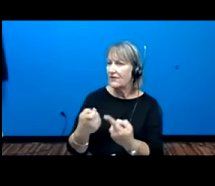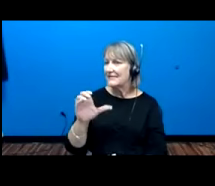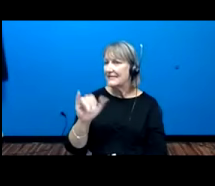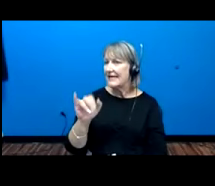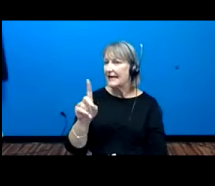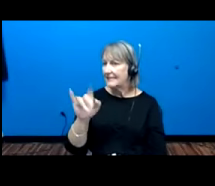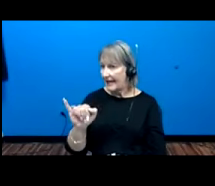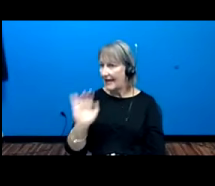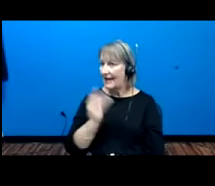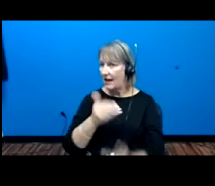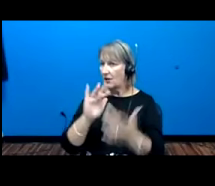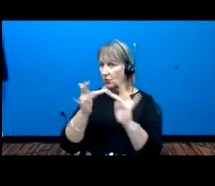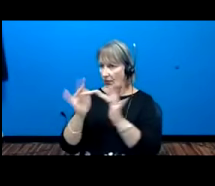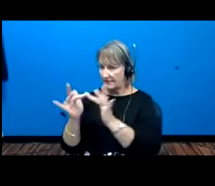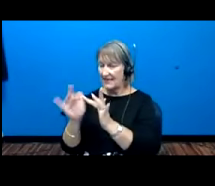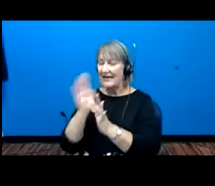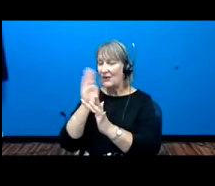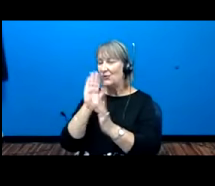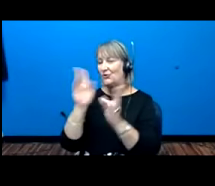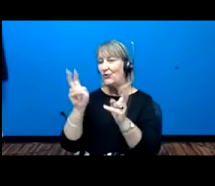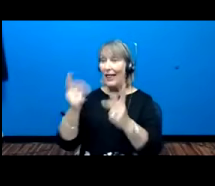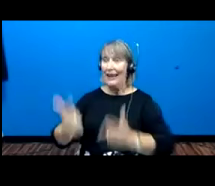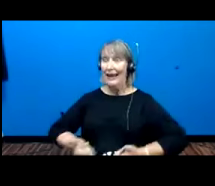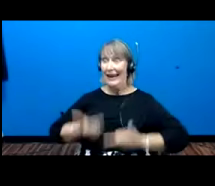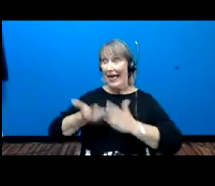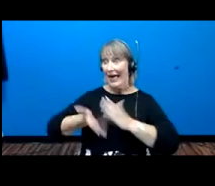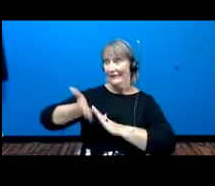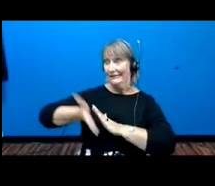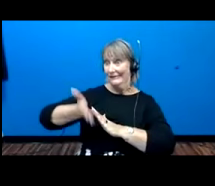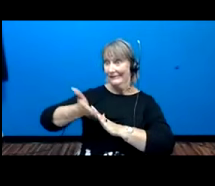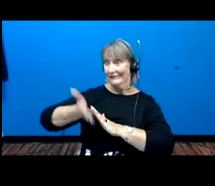and we're going to actually do a run through of it here in just a few seconds.